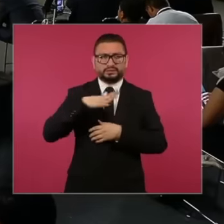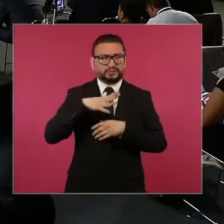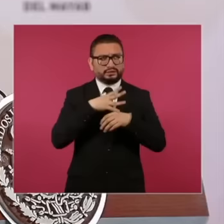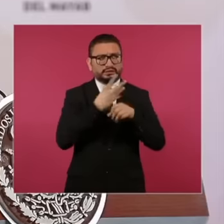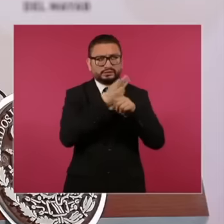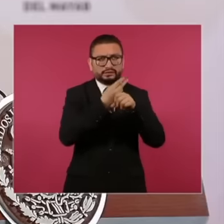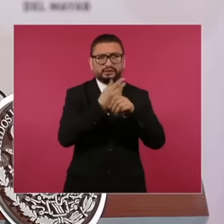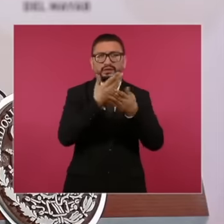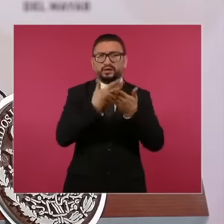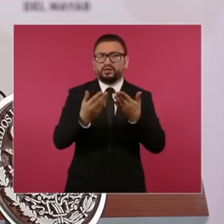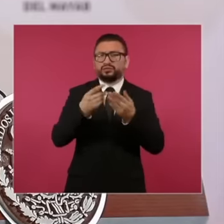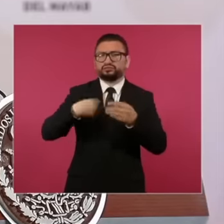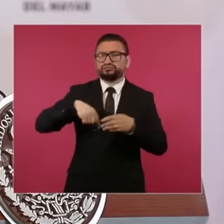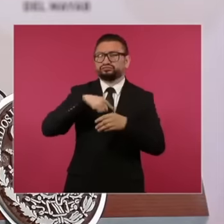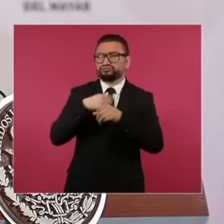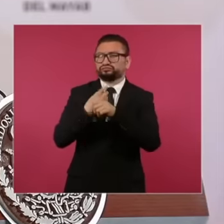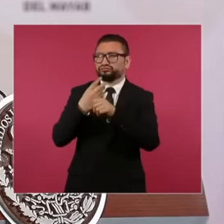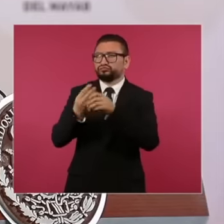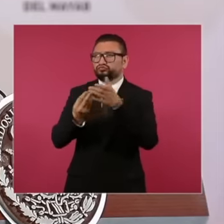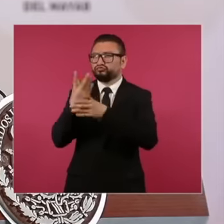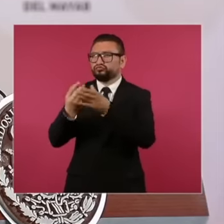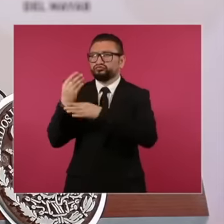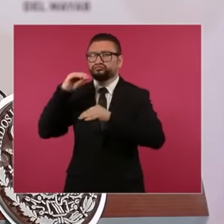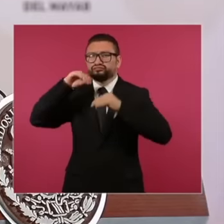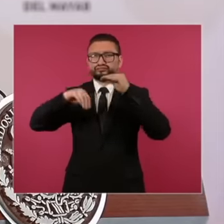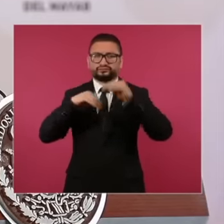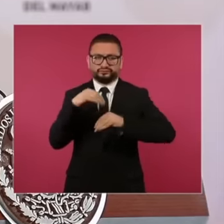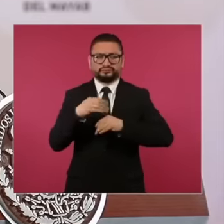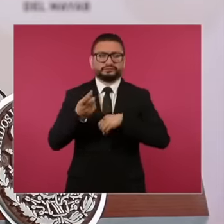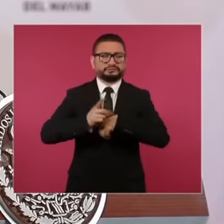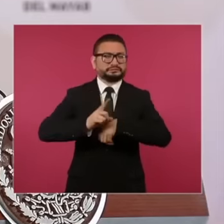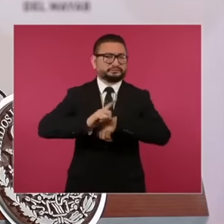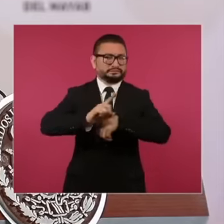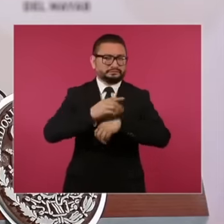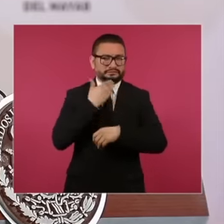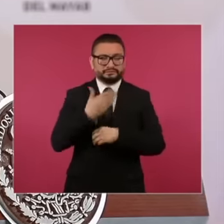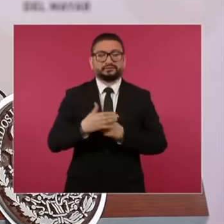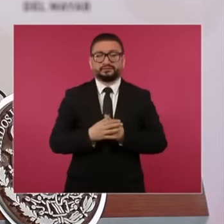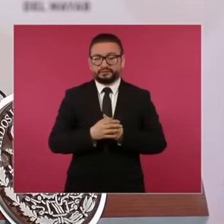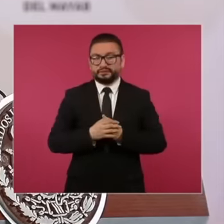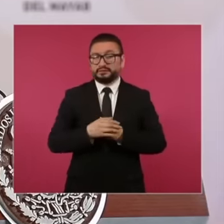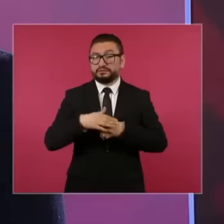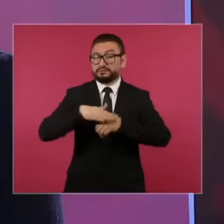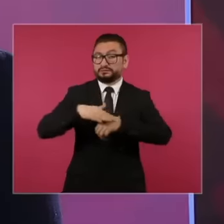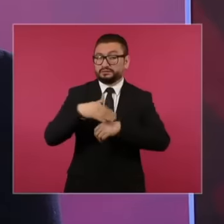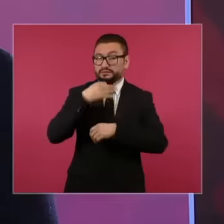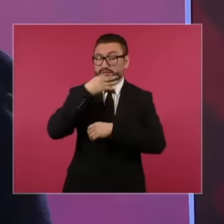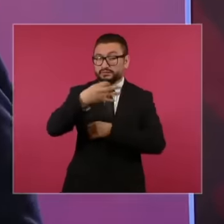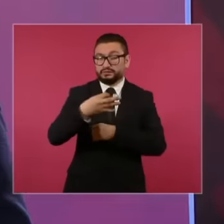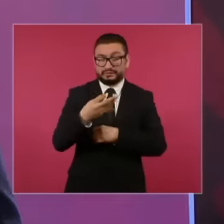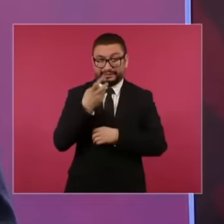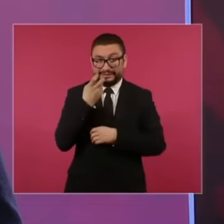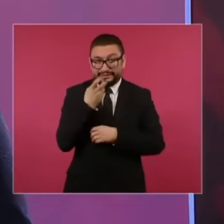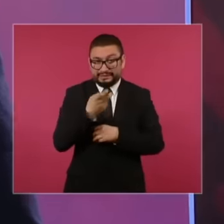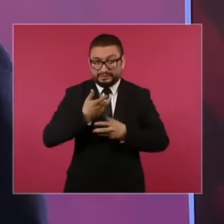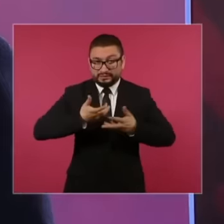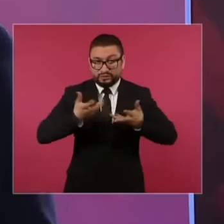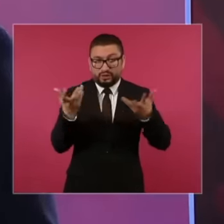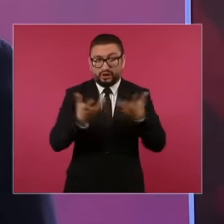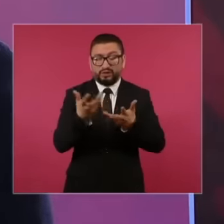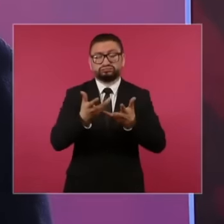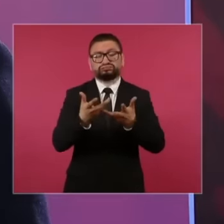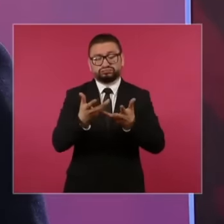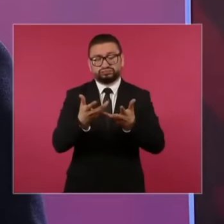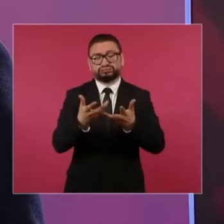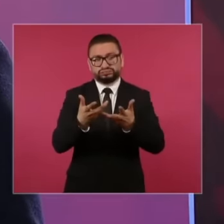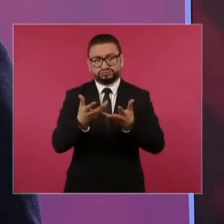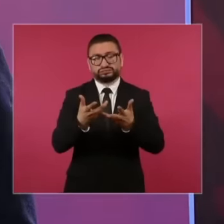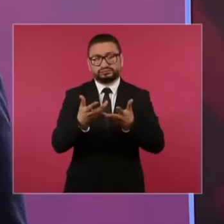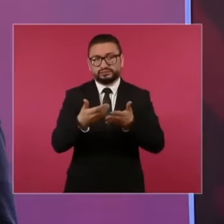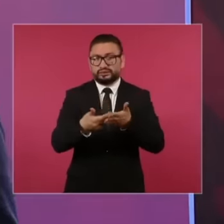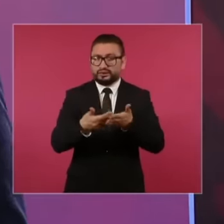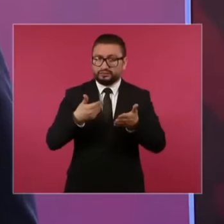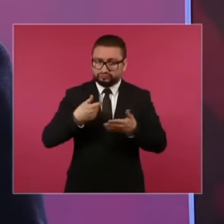we are deploying every day. It is worth mentioning that to achieve this great deployment we have worked with